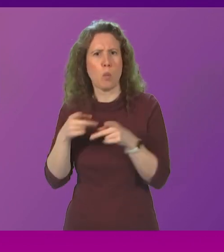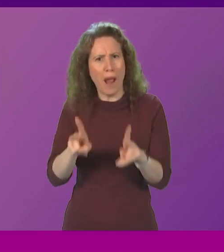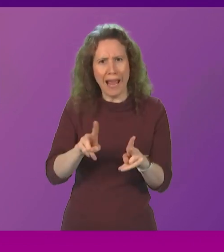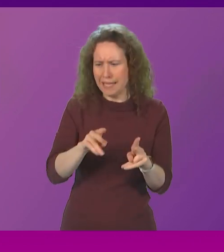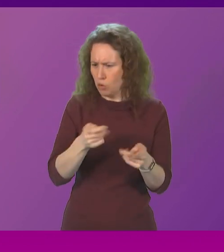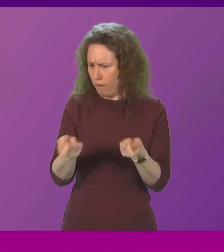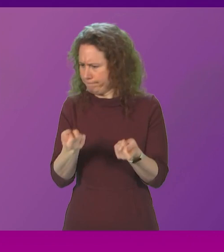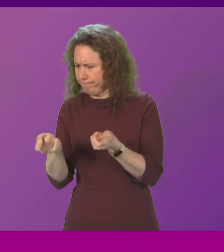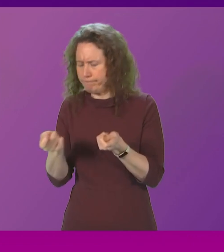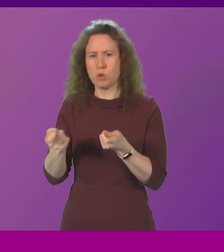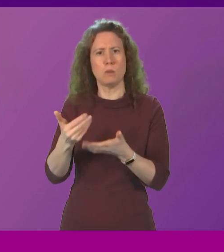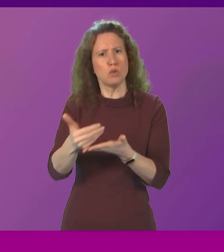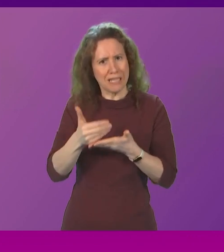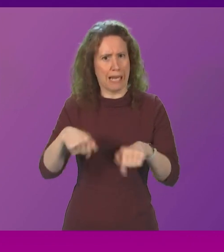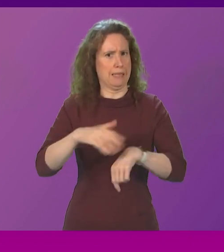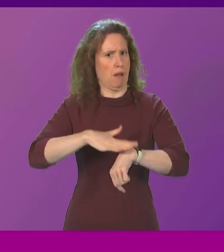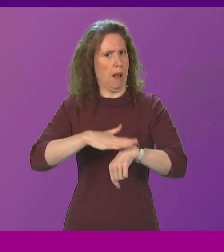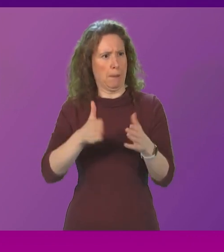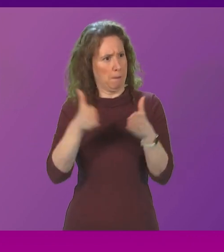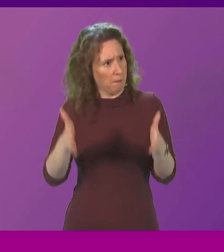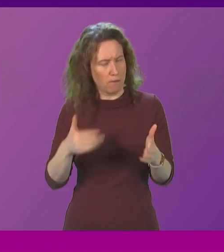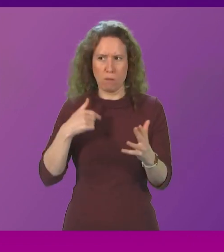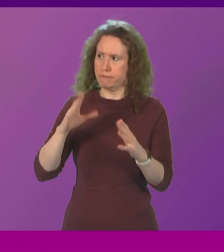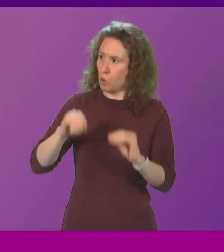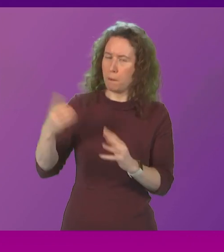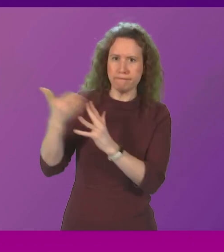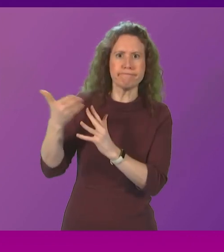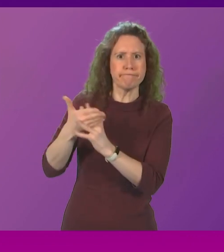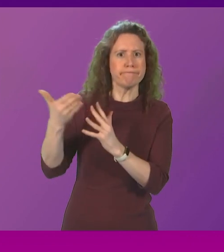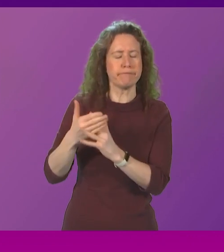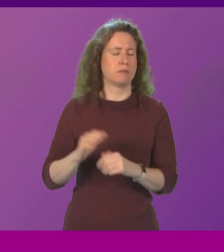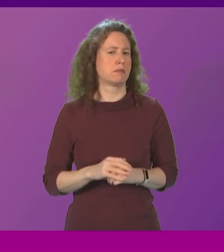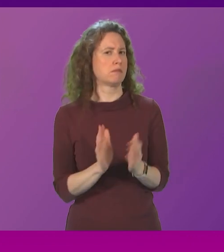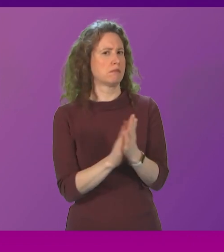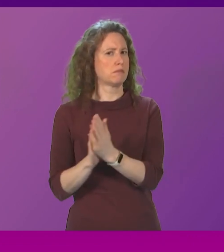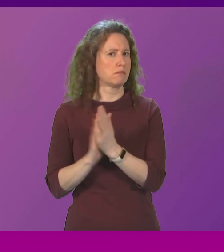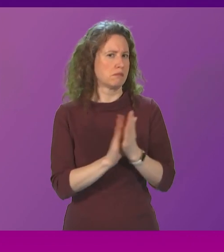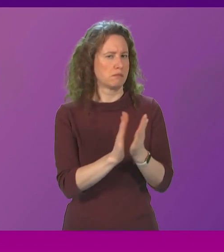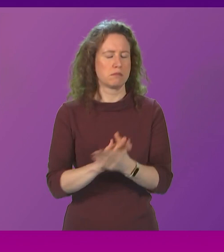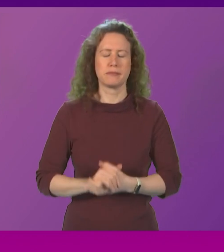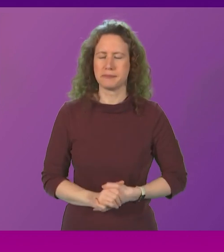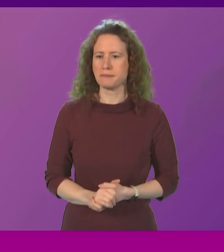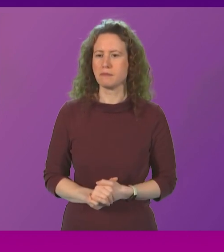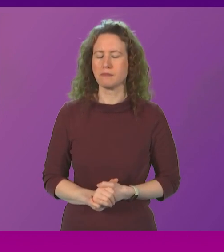to protect parliamentary business from persistent disruption.